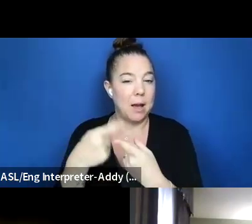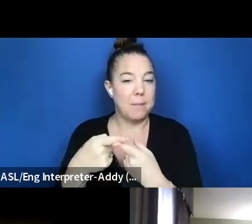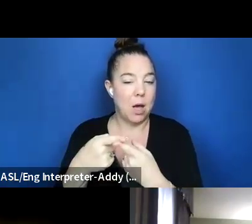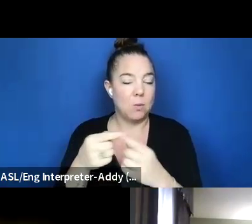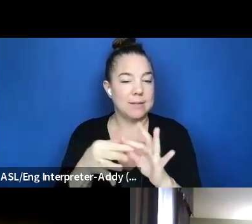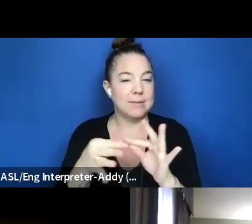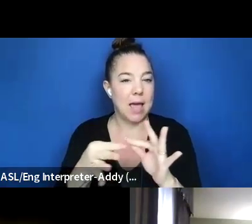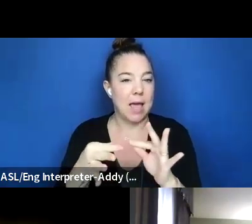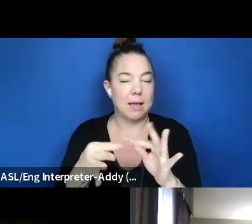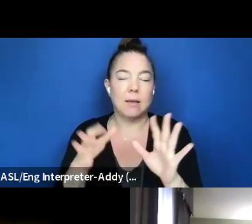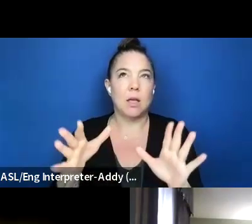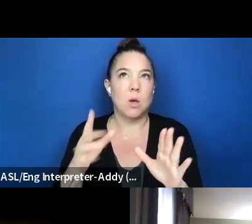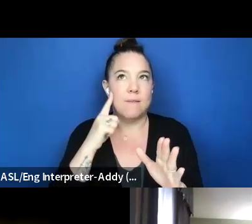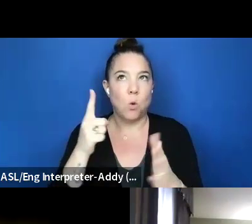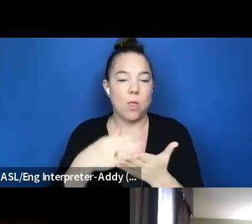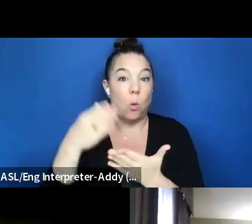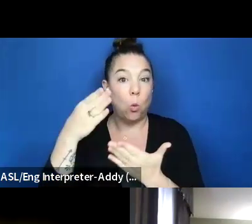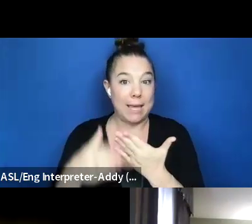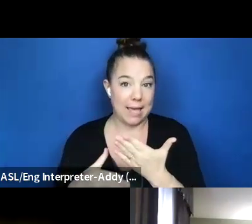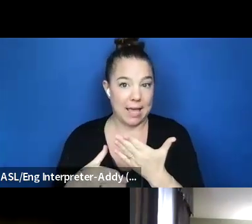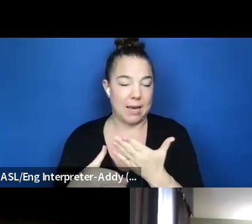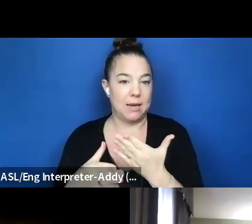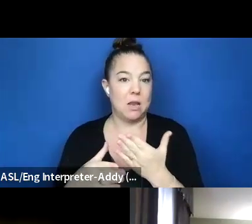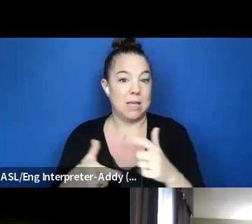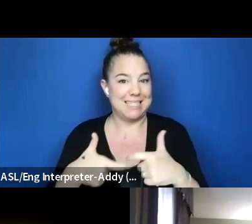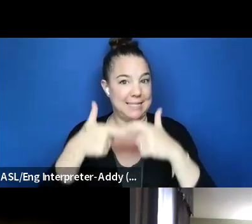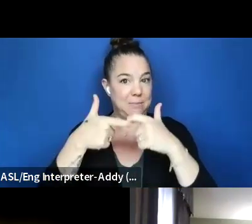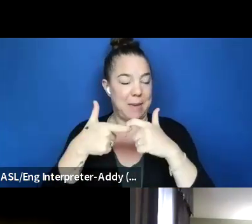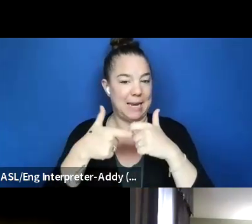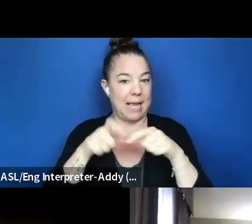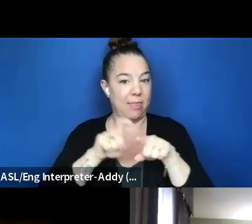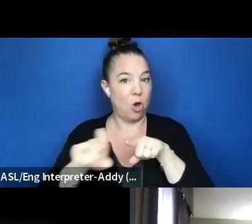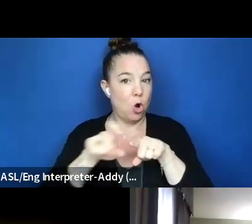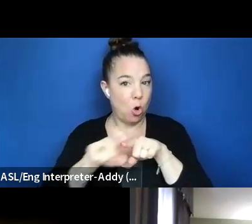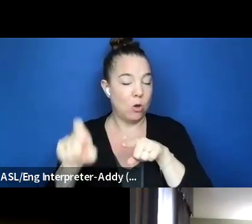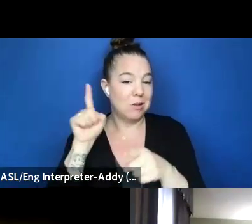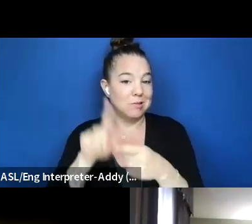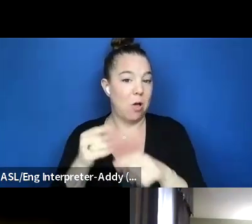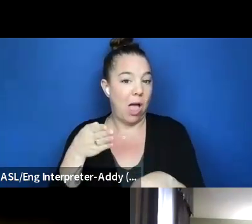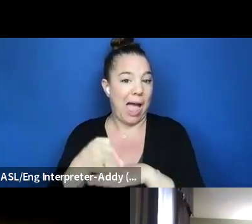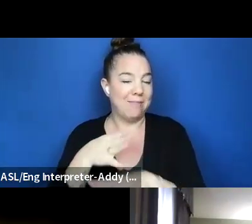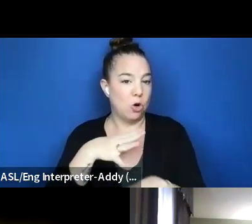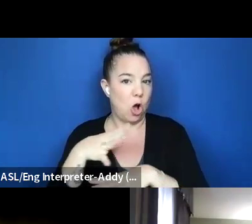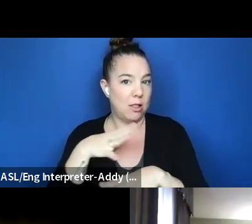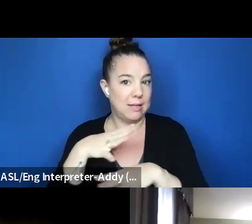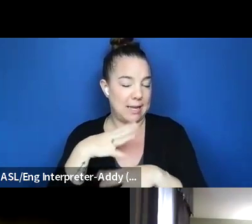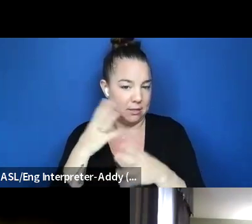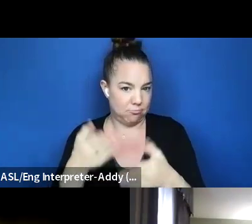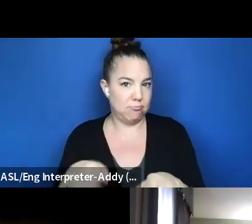Adeleigh Belyeu: at least for the weekends suspending those calls until after Adeleigh Belyeu: the holidays are over, because